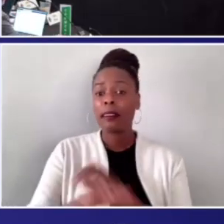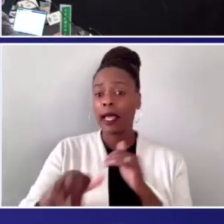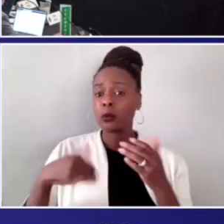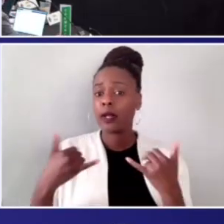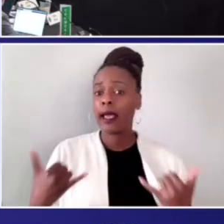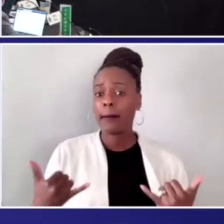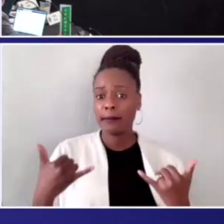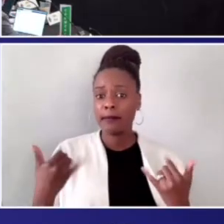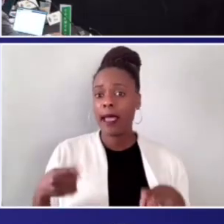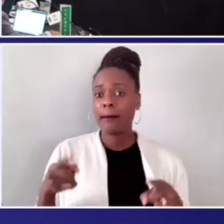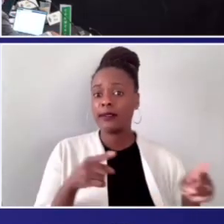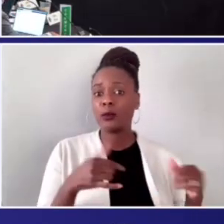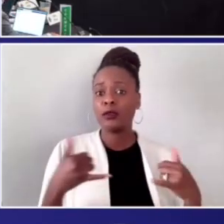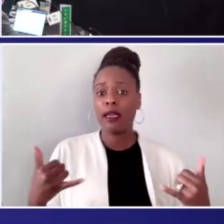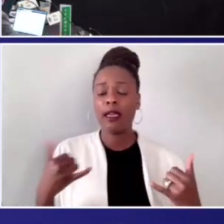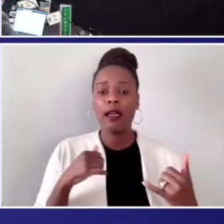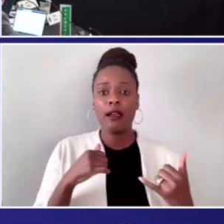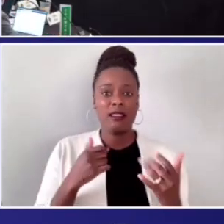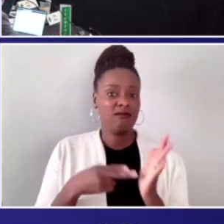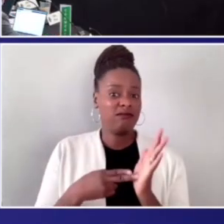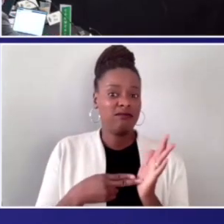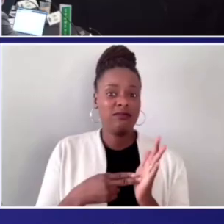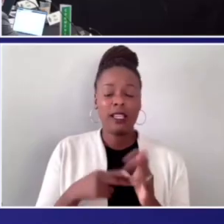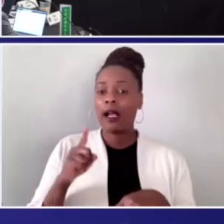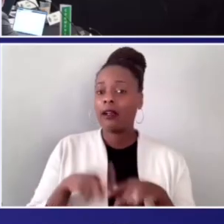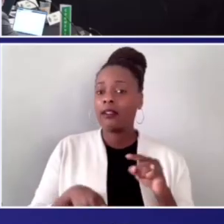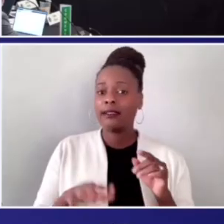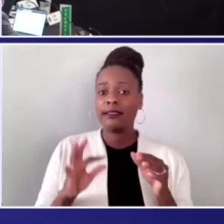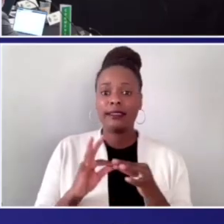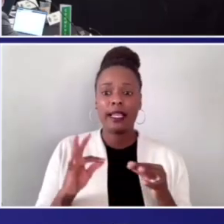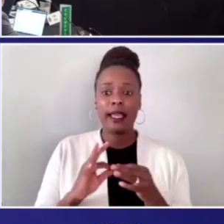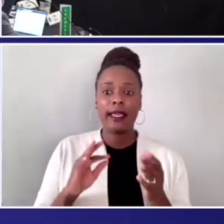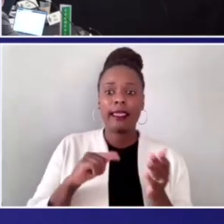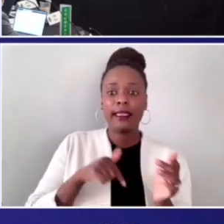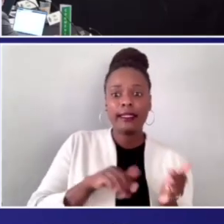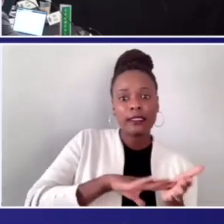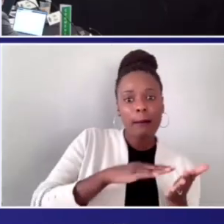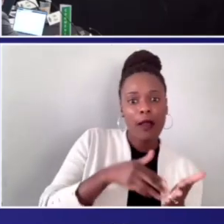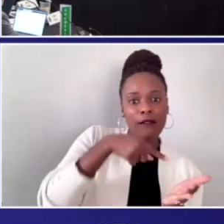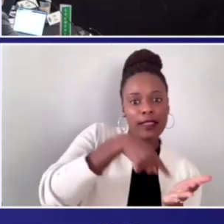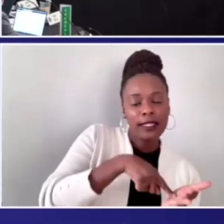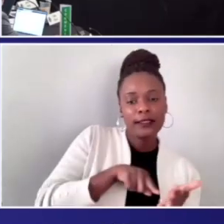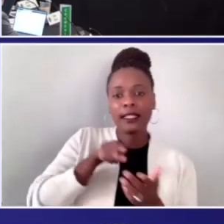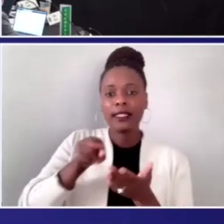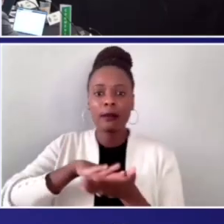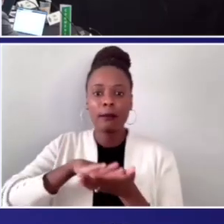quite frankly, I would not be able to sit here and say it's this amount for this one and this amount for that one and this amount for that one. That's not something